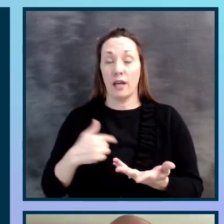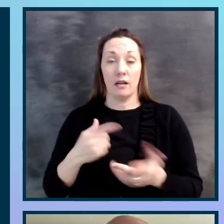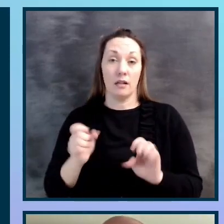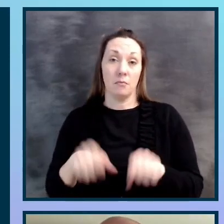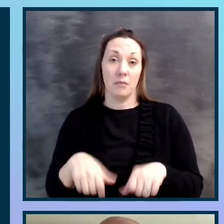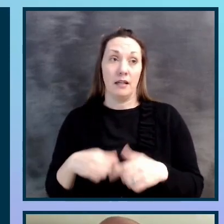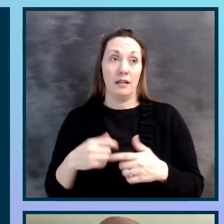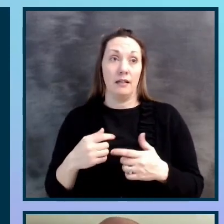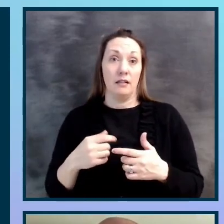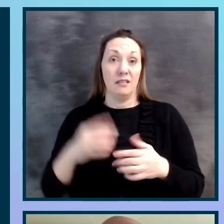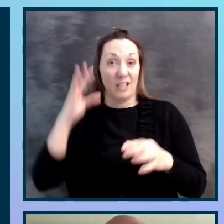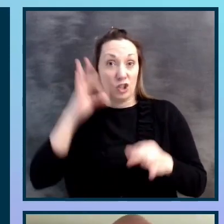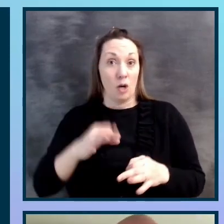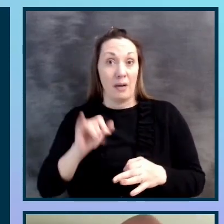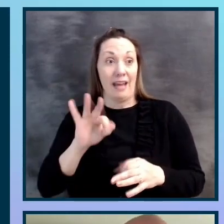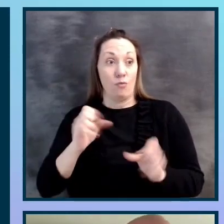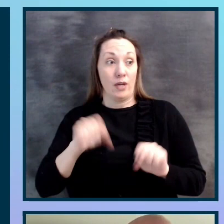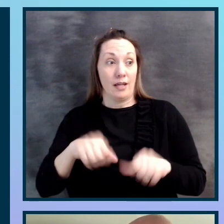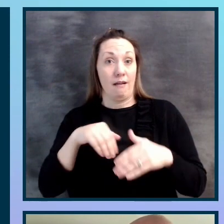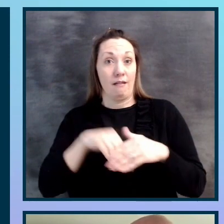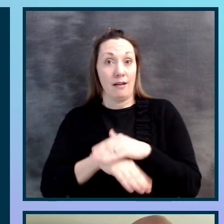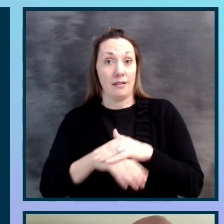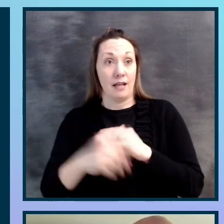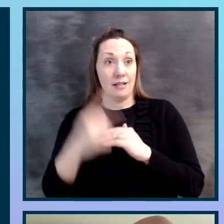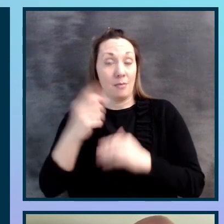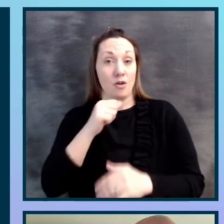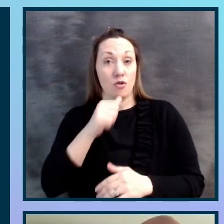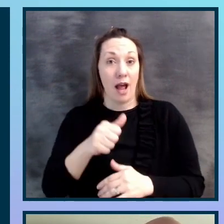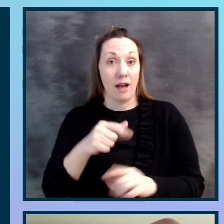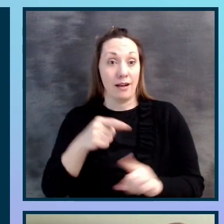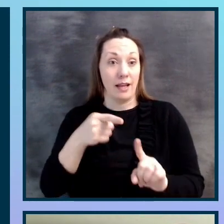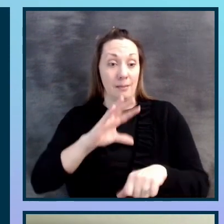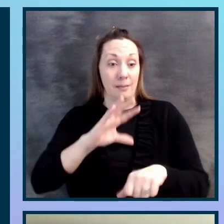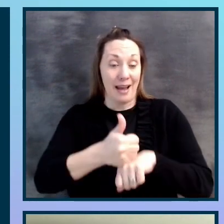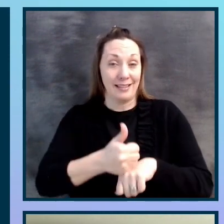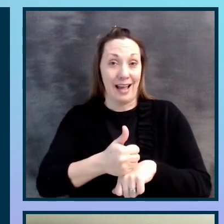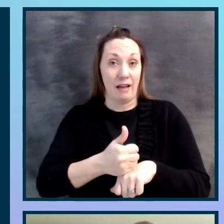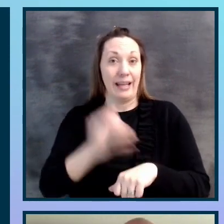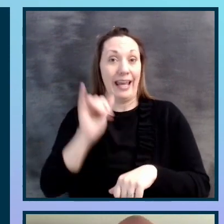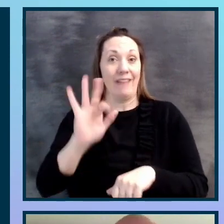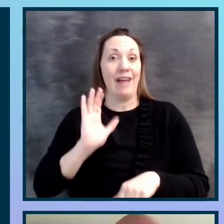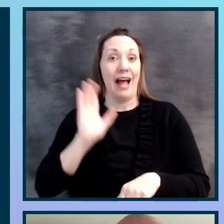or not is based on whether our needs are met. And accessibility in that context requires